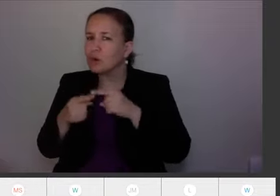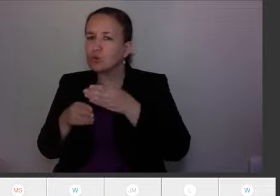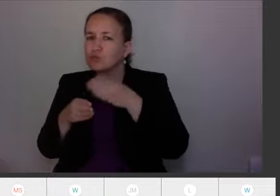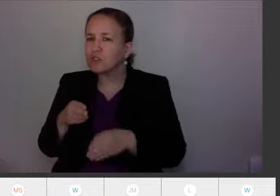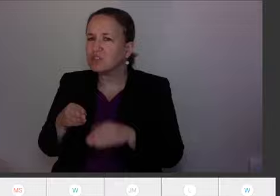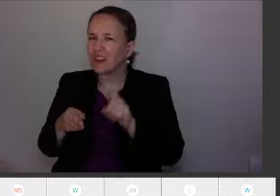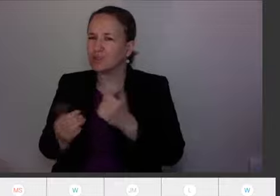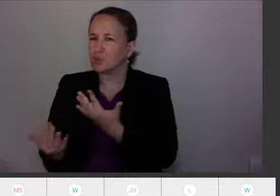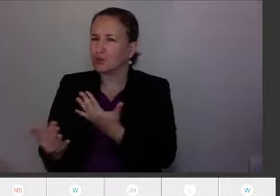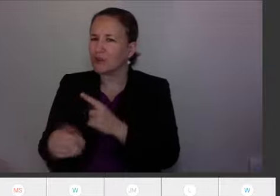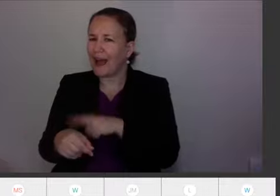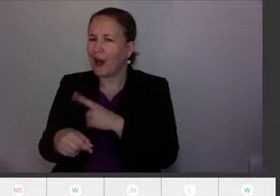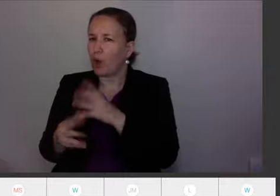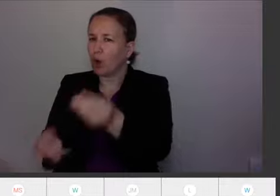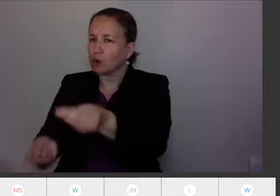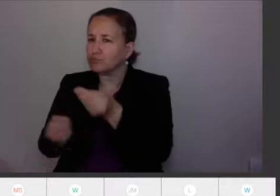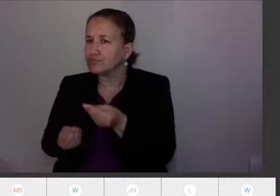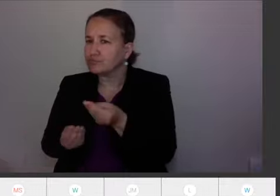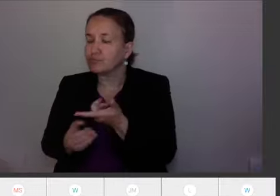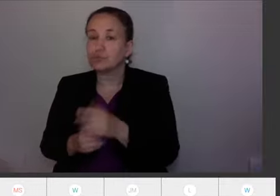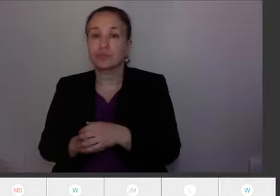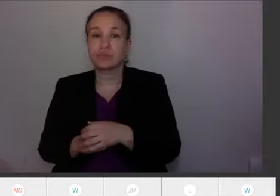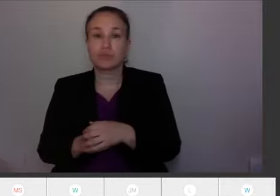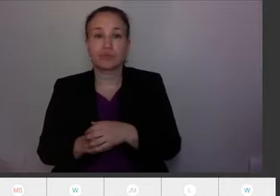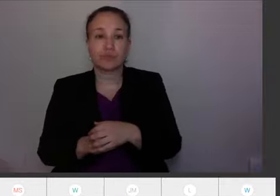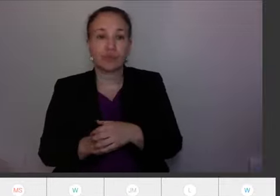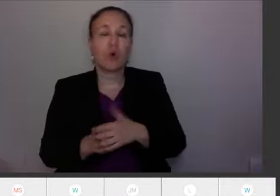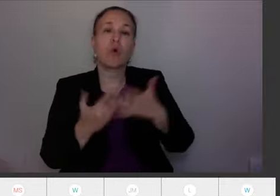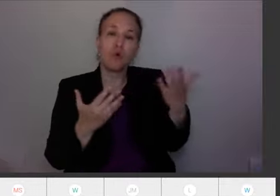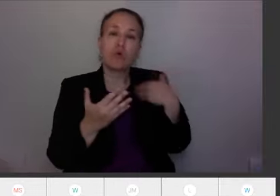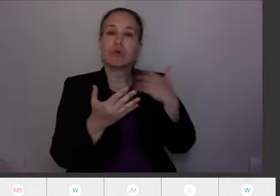[Commissioner] oh well i i gave you some indication of that with the presentation of today's